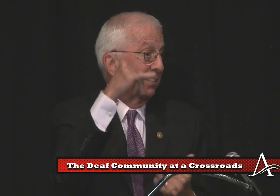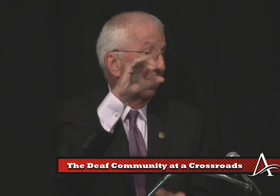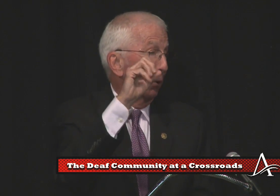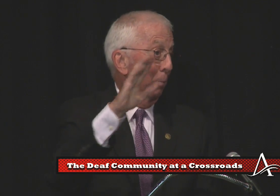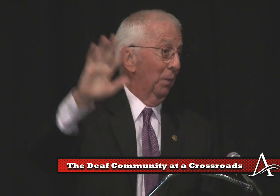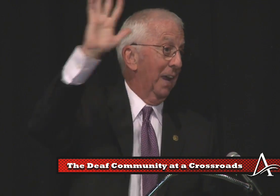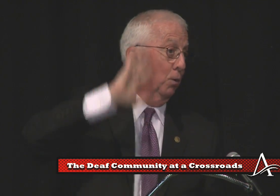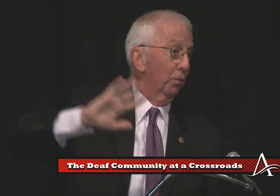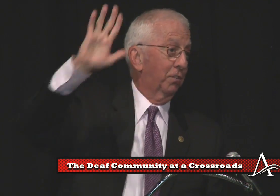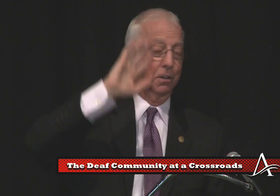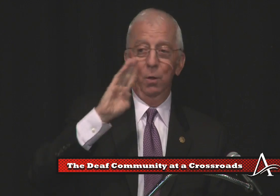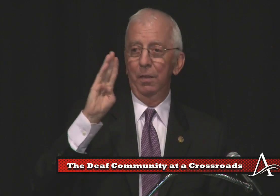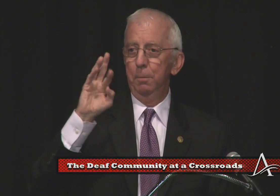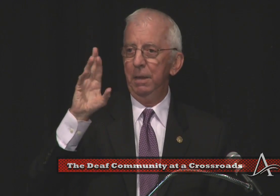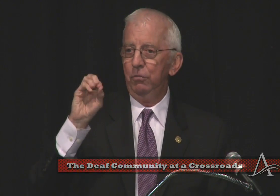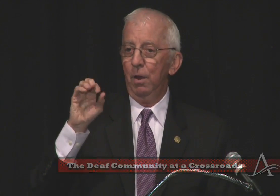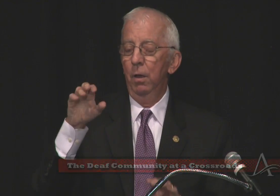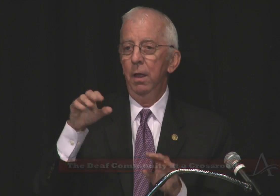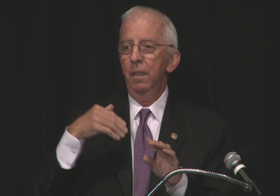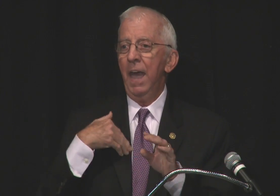if they still do it, but they used to do it at The Bistro,